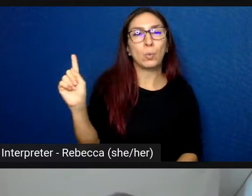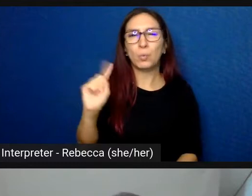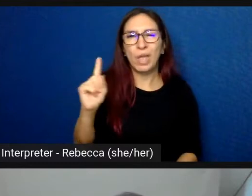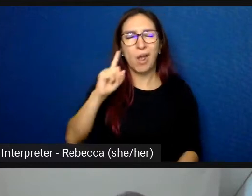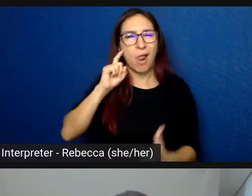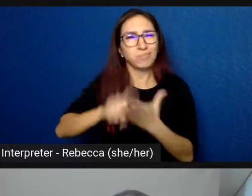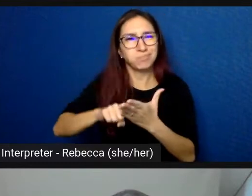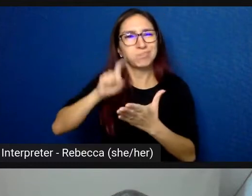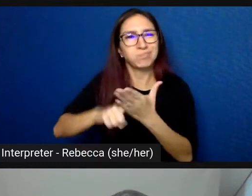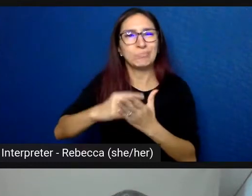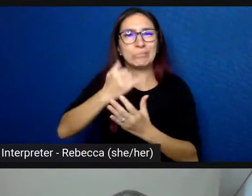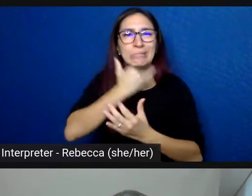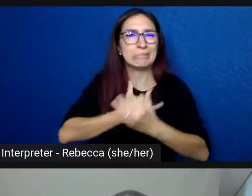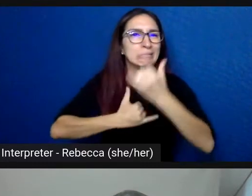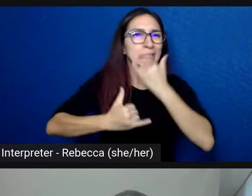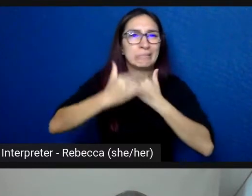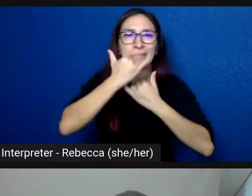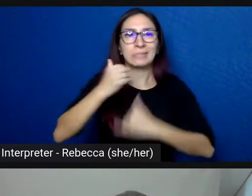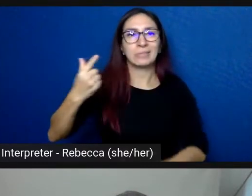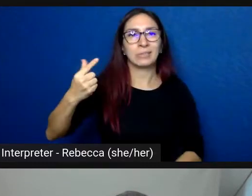It's unfortunate we would have had António Carreira